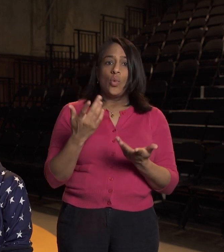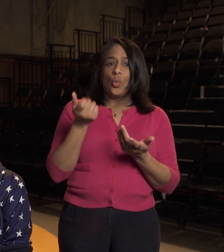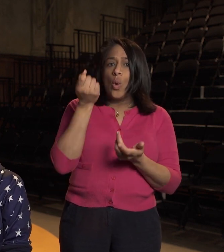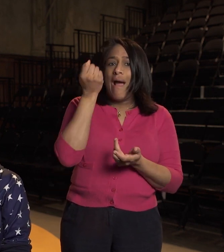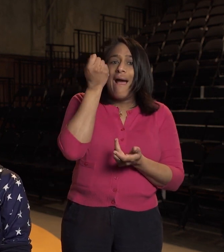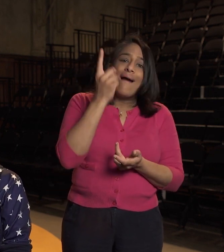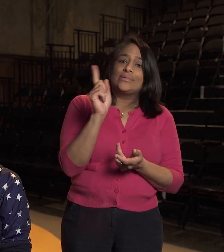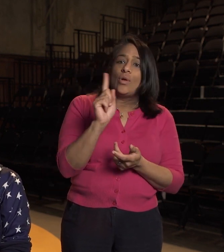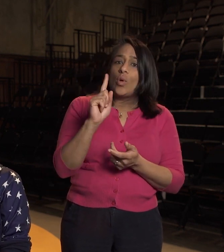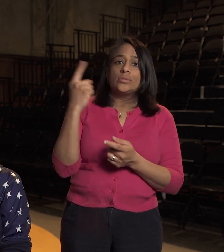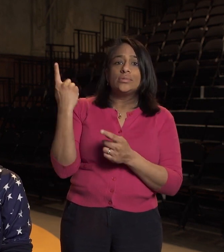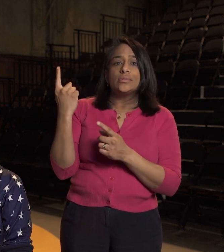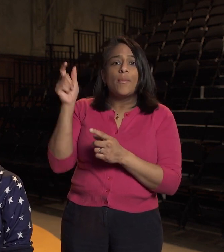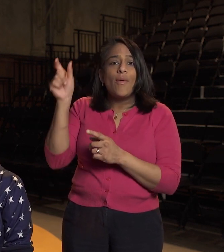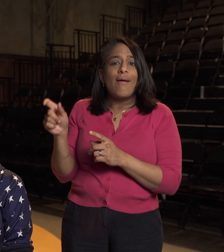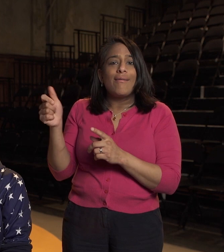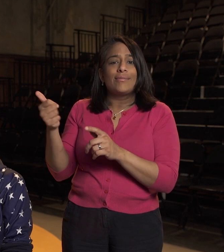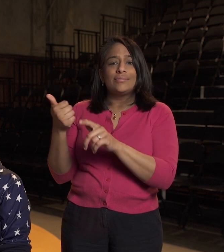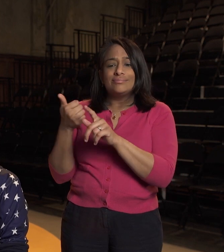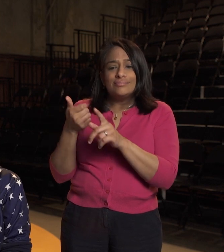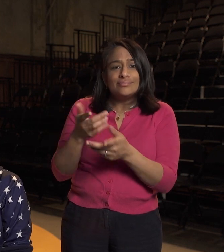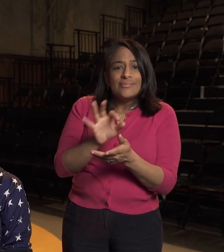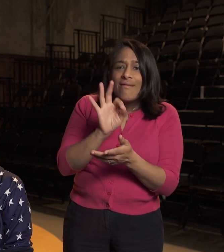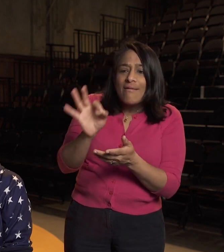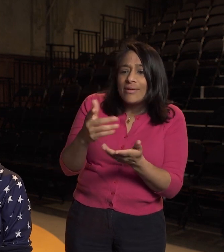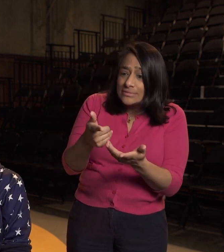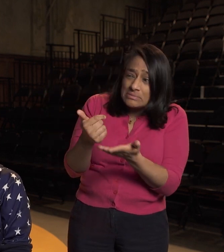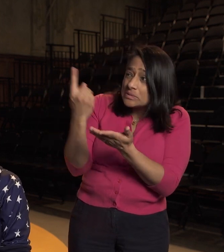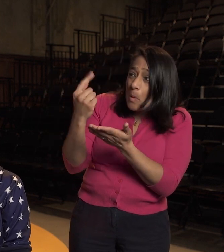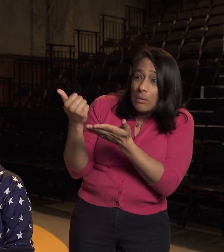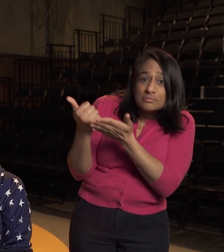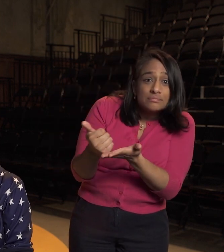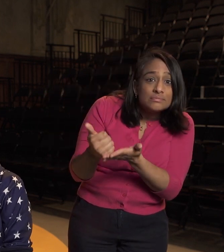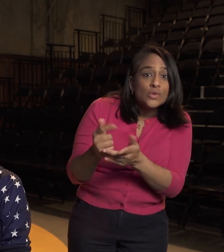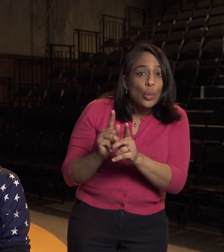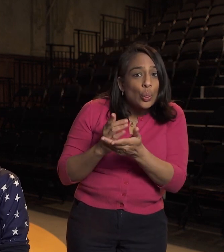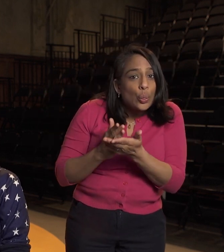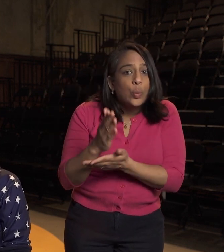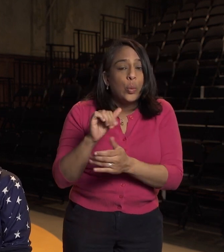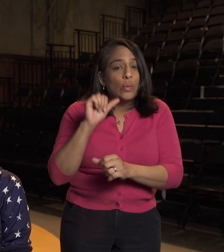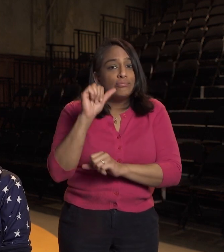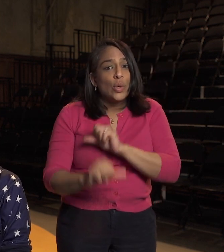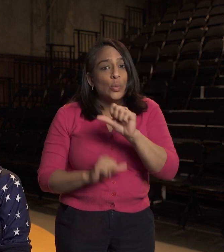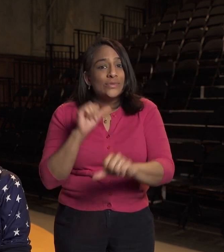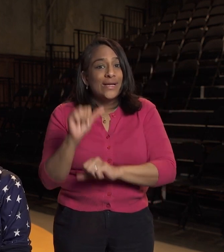can have an emotional toll on the applicant, so, it’s a good idea to encourage your employee to have a trusted friend or colleague